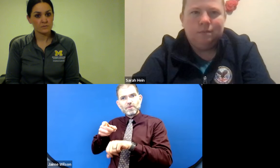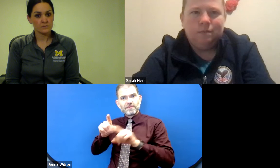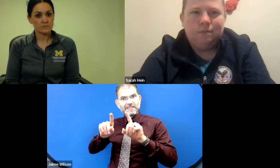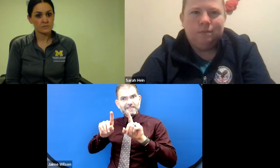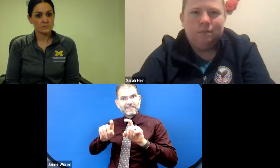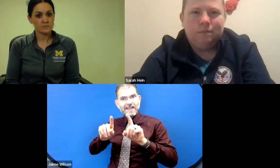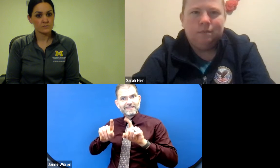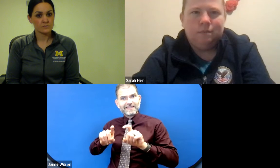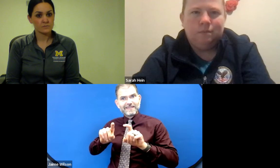ASL Interpreter: what they're hearing